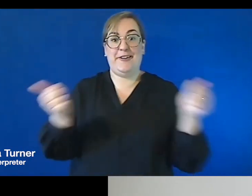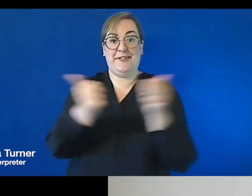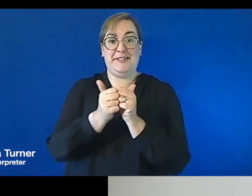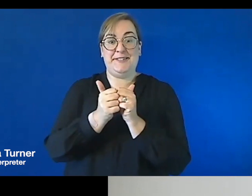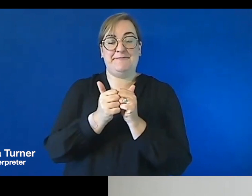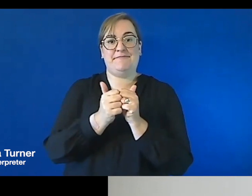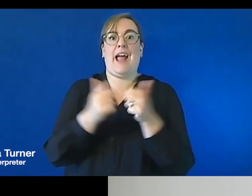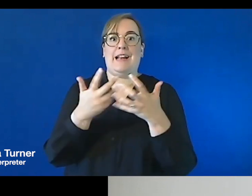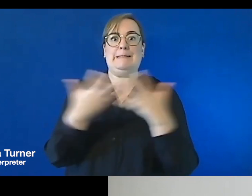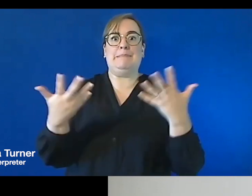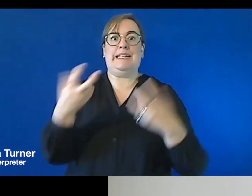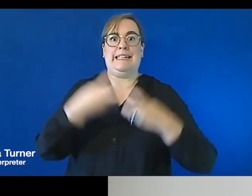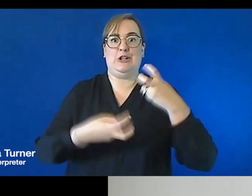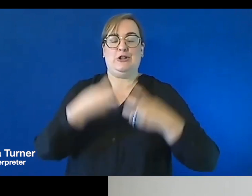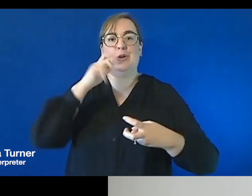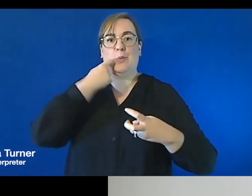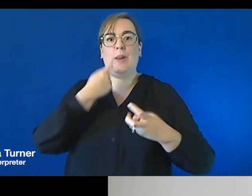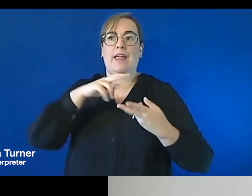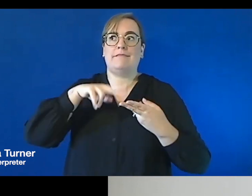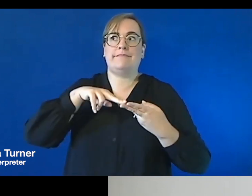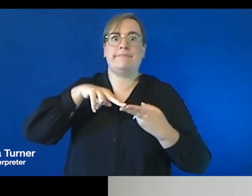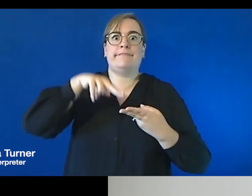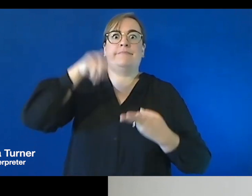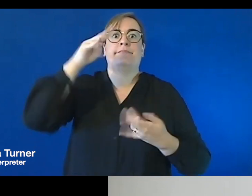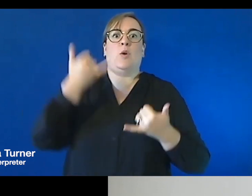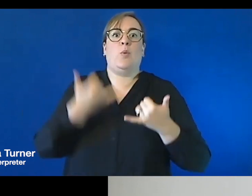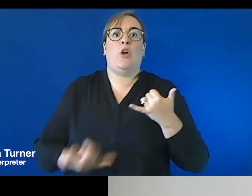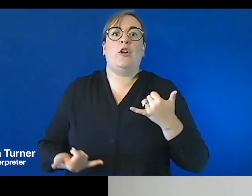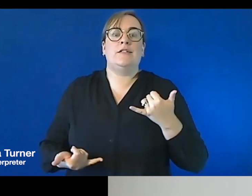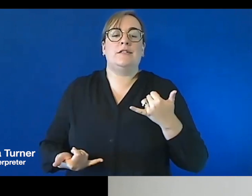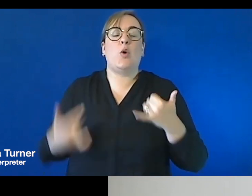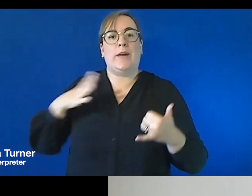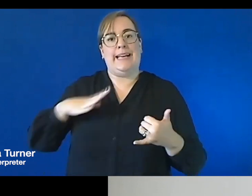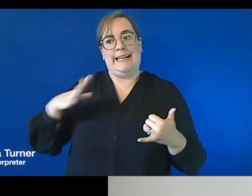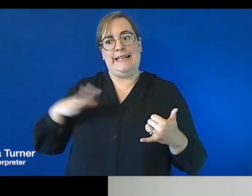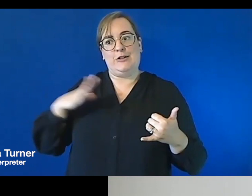and it's going to get bigger and yeah and I think we need to step up and do a lot more.